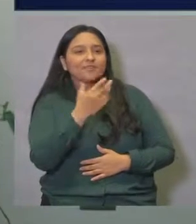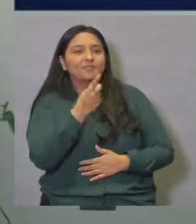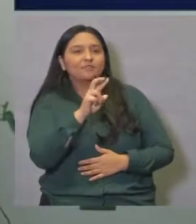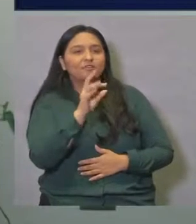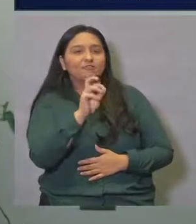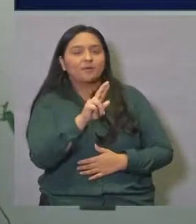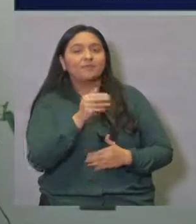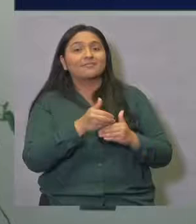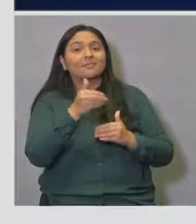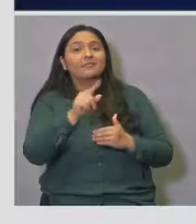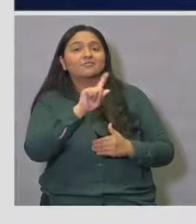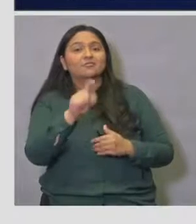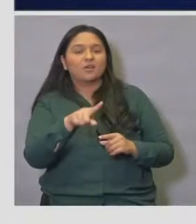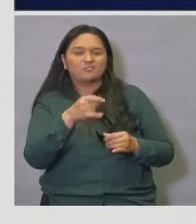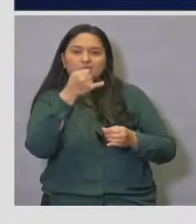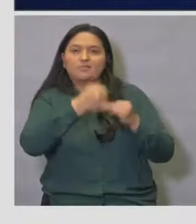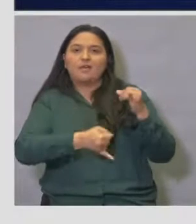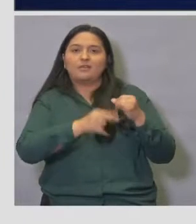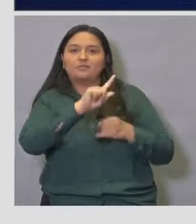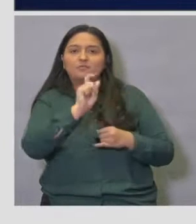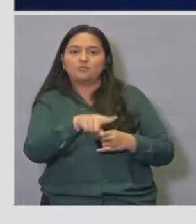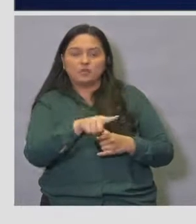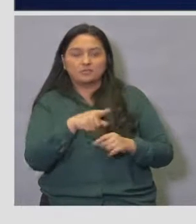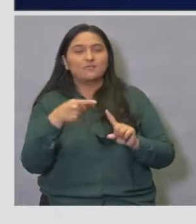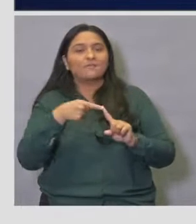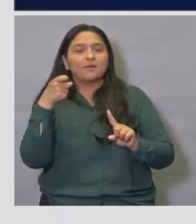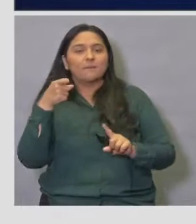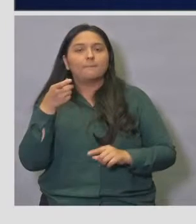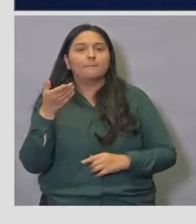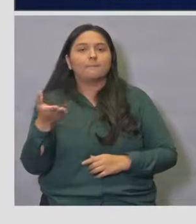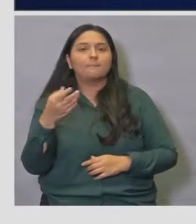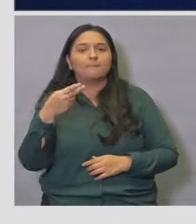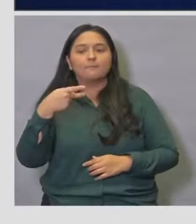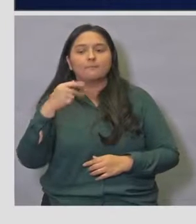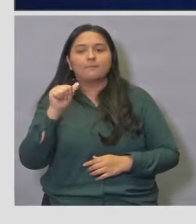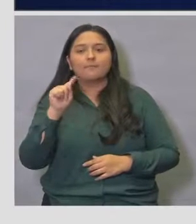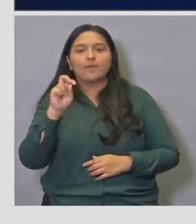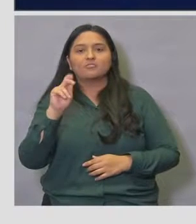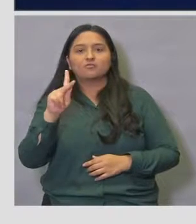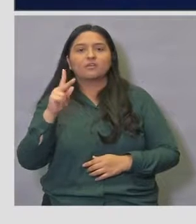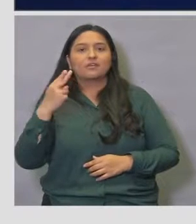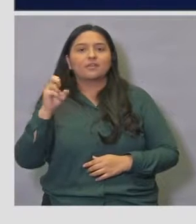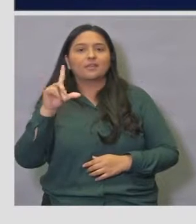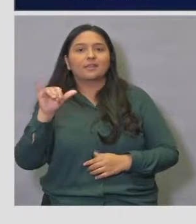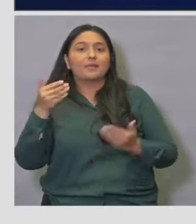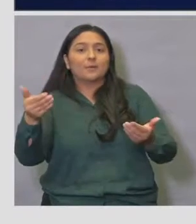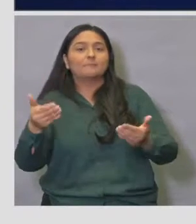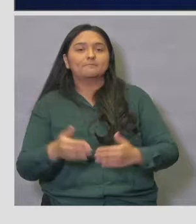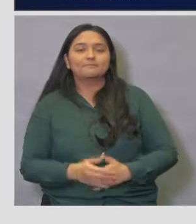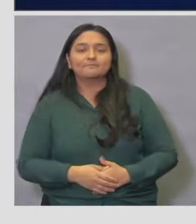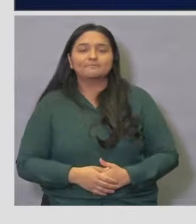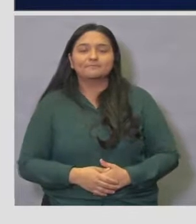POSSIBLE. I WILL TAKE THE NEXT QUESTION. OUR QUESTION WILL BE THE LAST